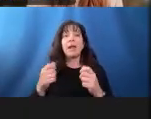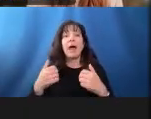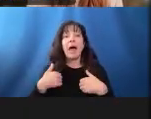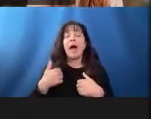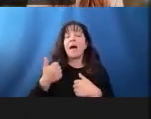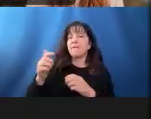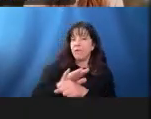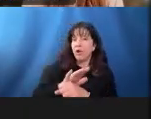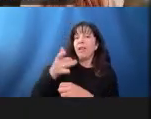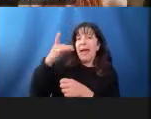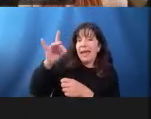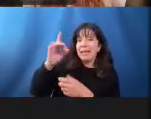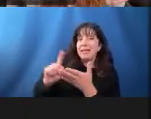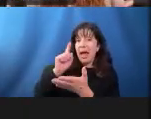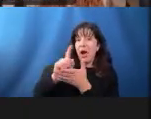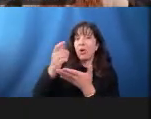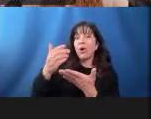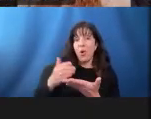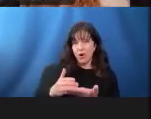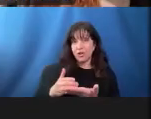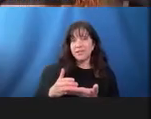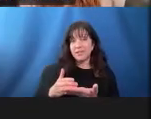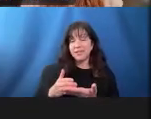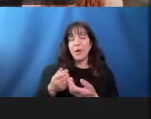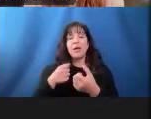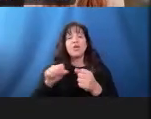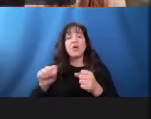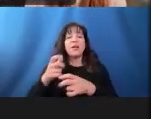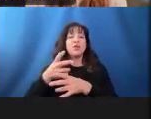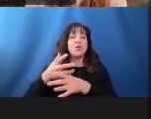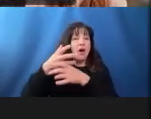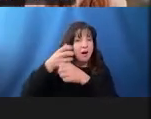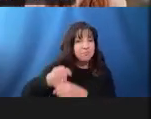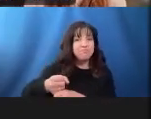hour course. So I try to, I try to put it in an intro, but,